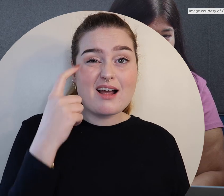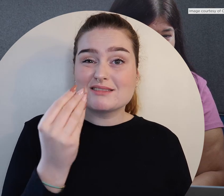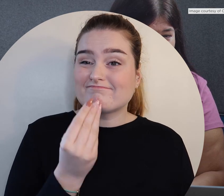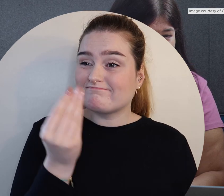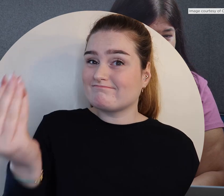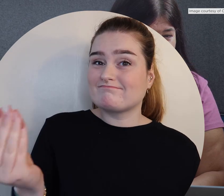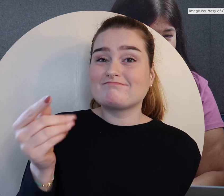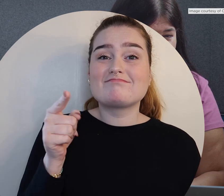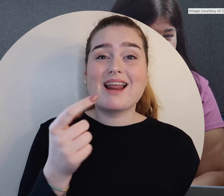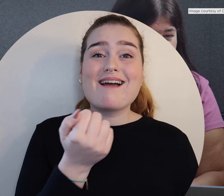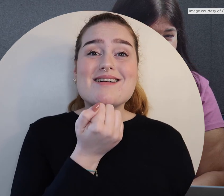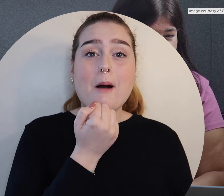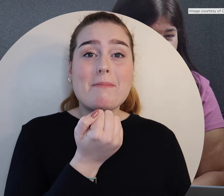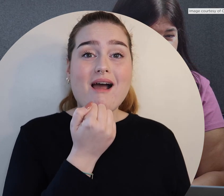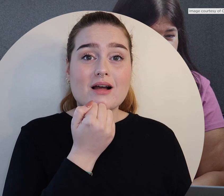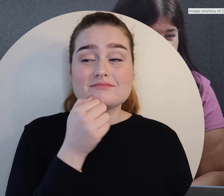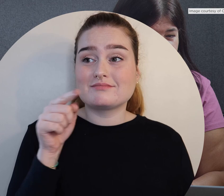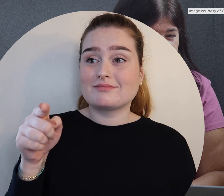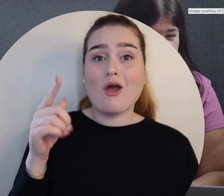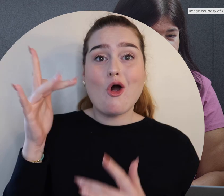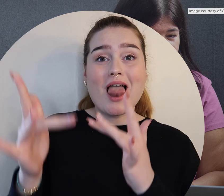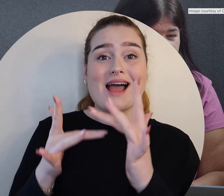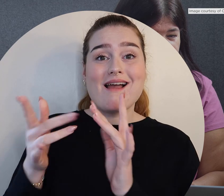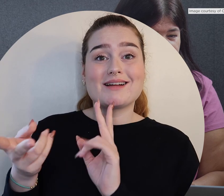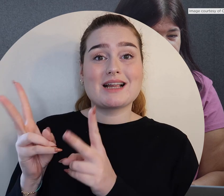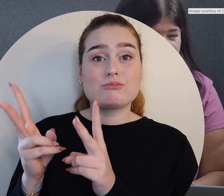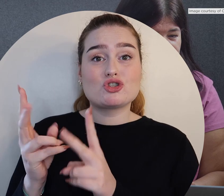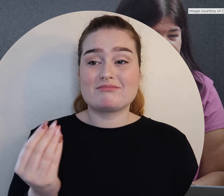Just provide the online interpreter with the number you need to call.